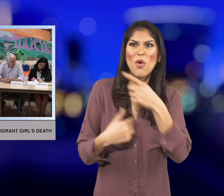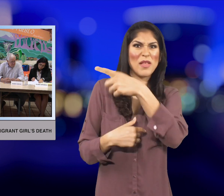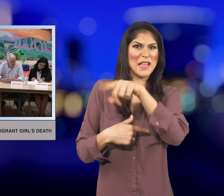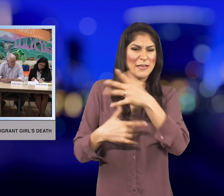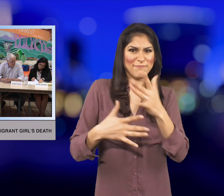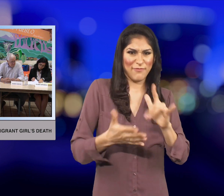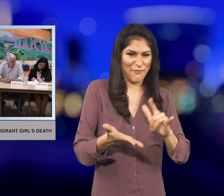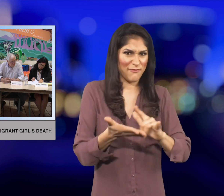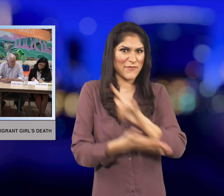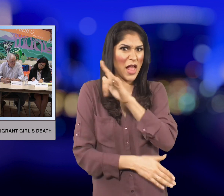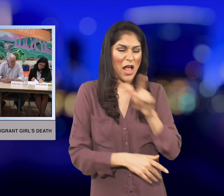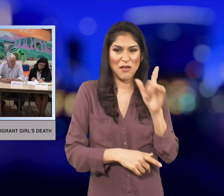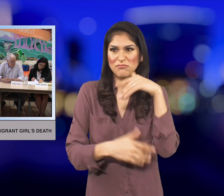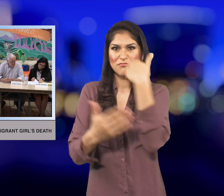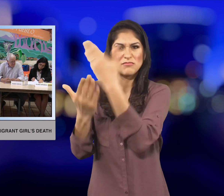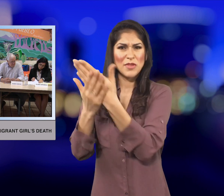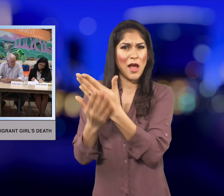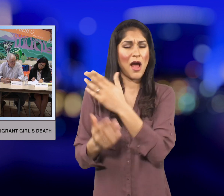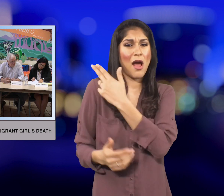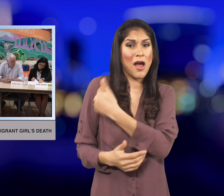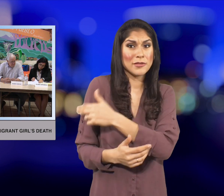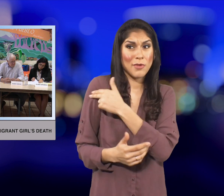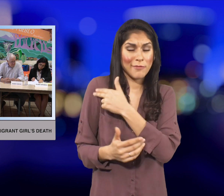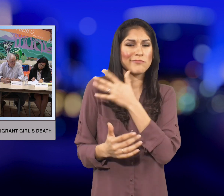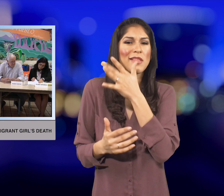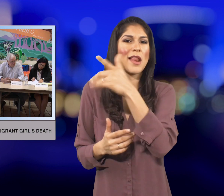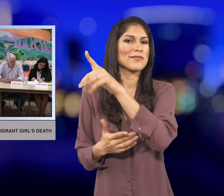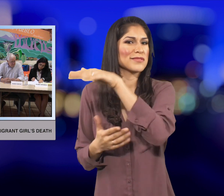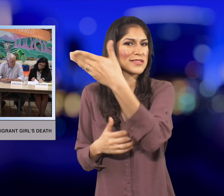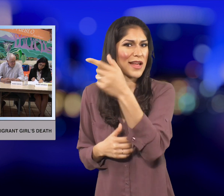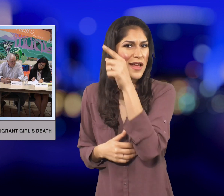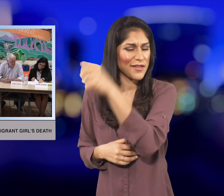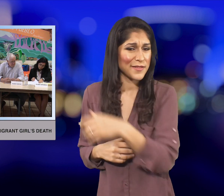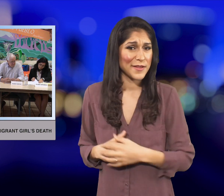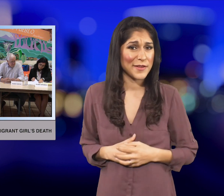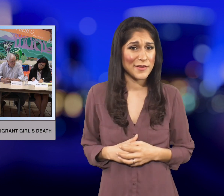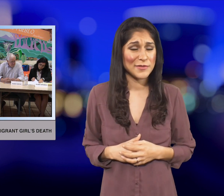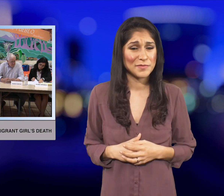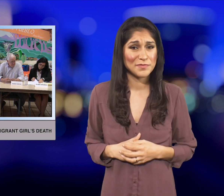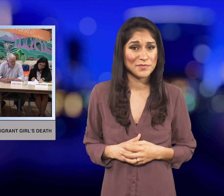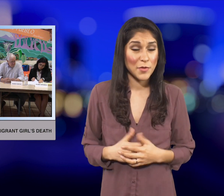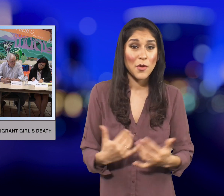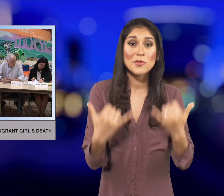She was flown to a hospital where she later died.